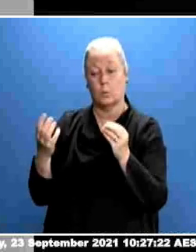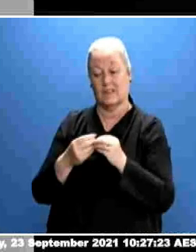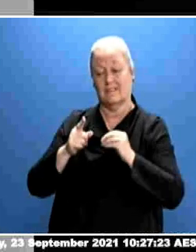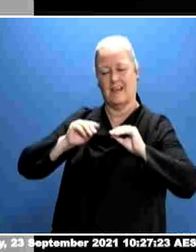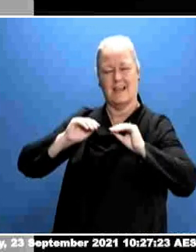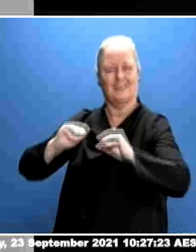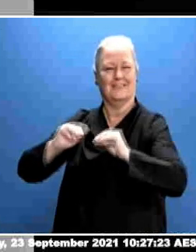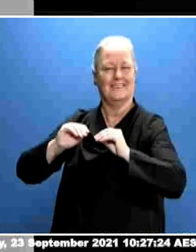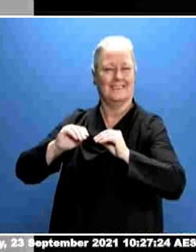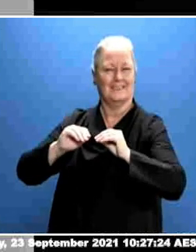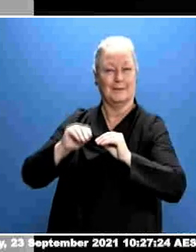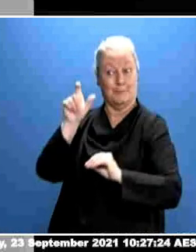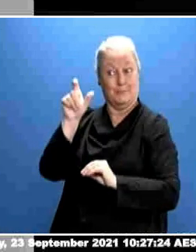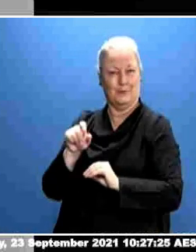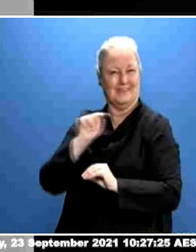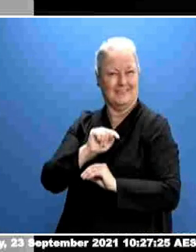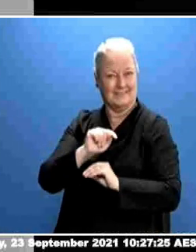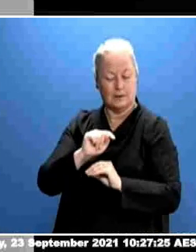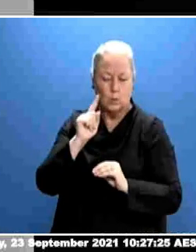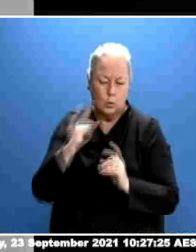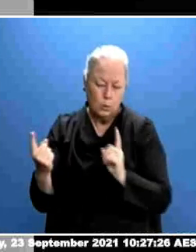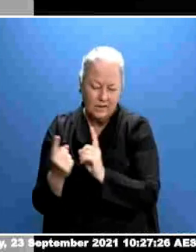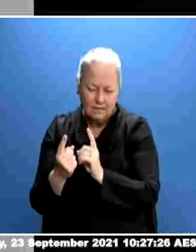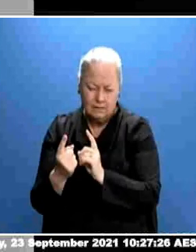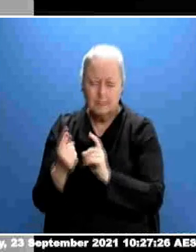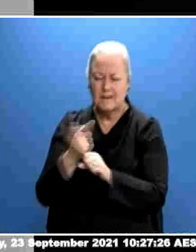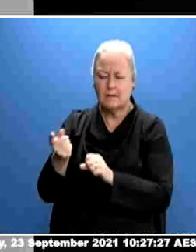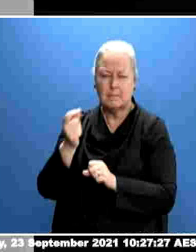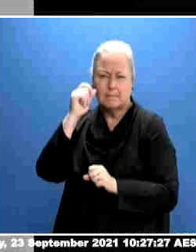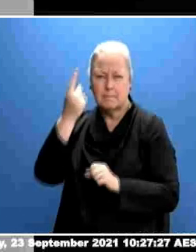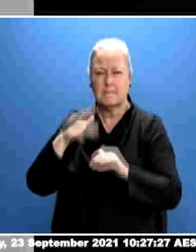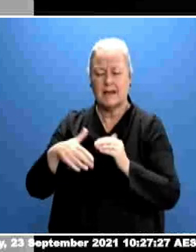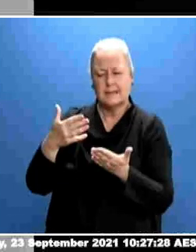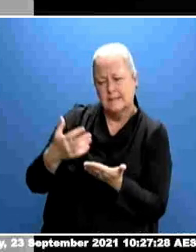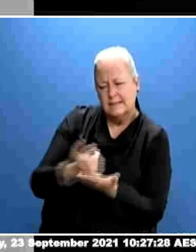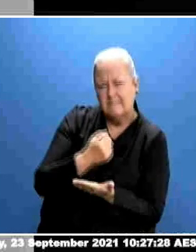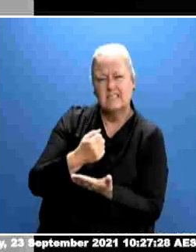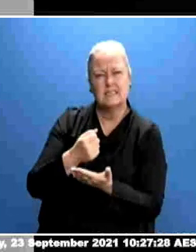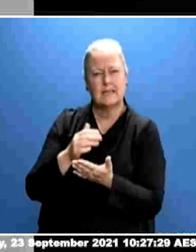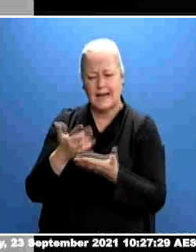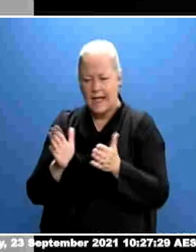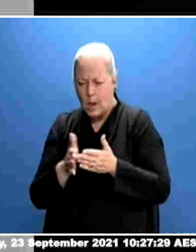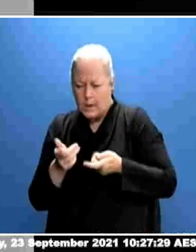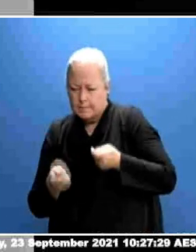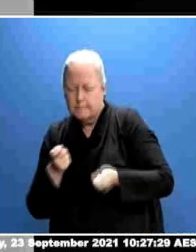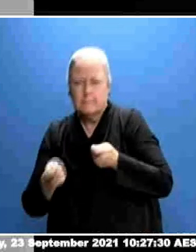which have a focus on understanding safety and emotional regulation. So we do have work that occurs in that space.